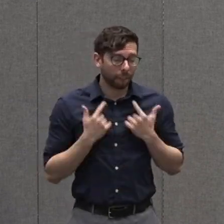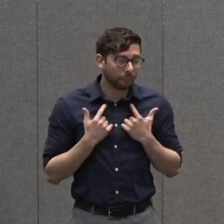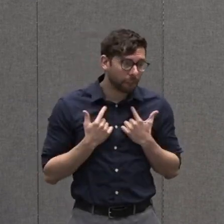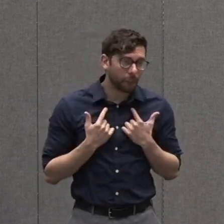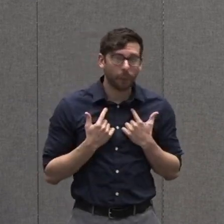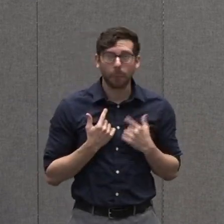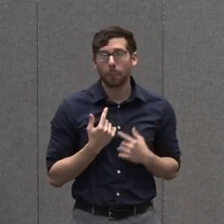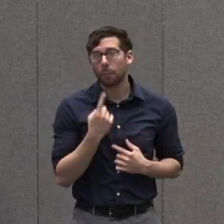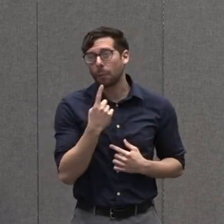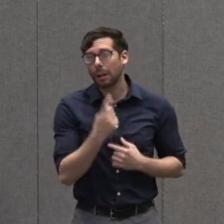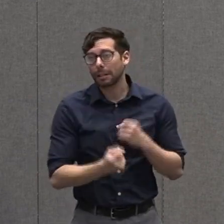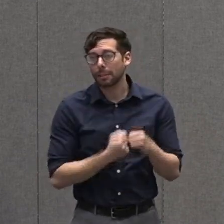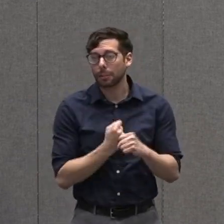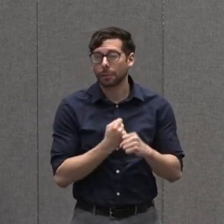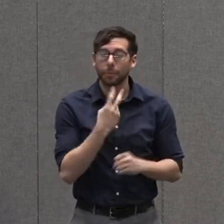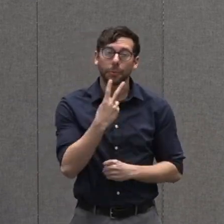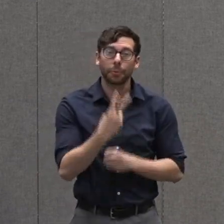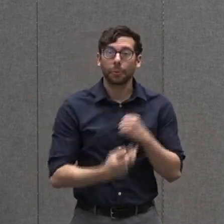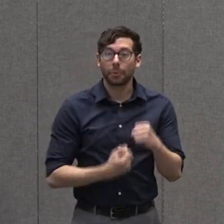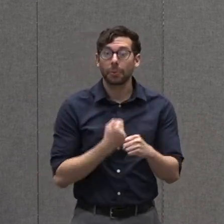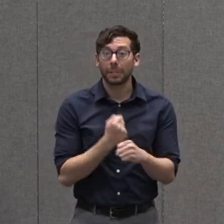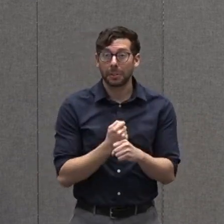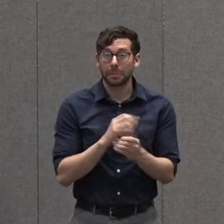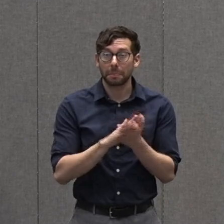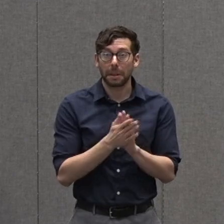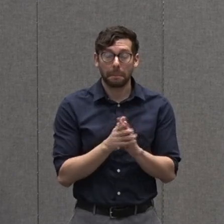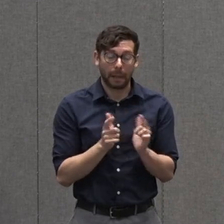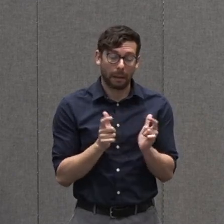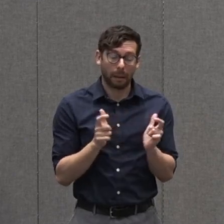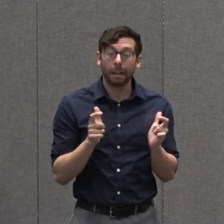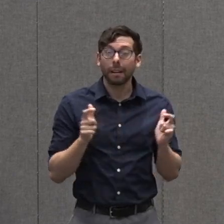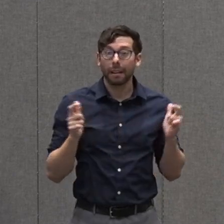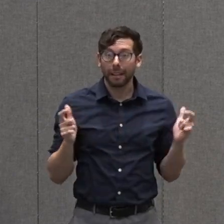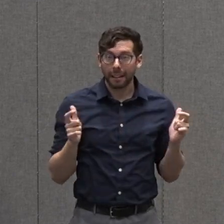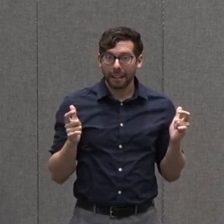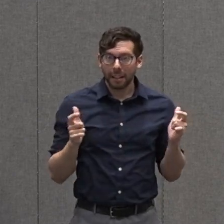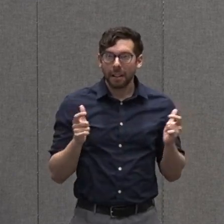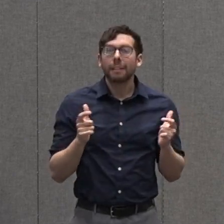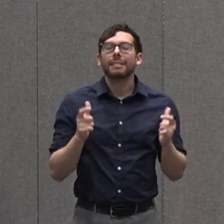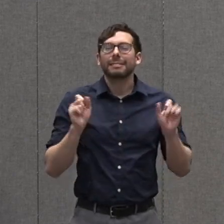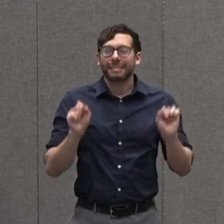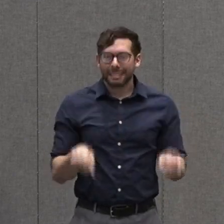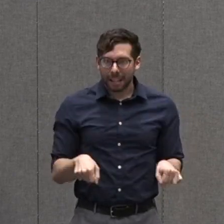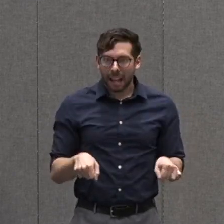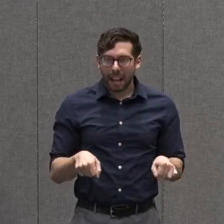they're more likely to be able to defend themselves against many of the predators. And what are some of those predators?